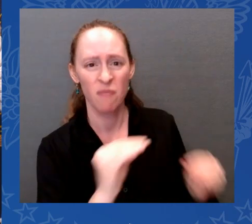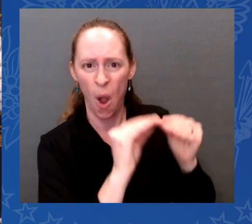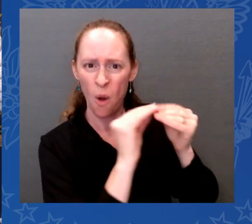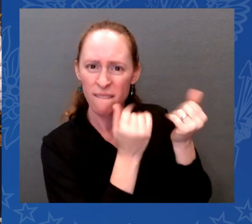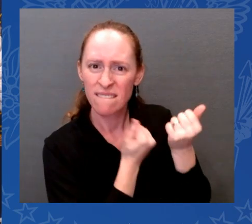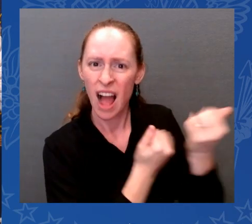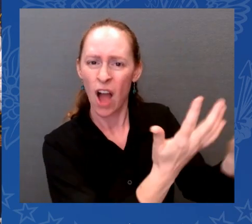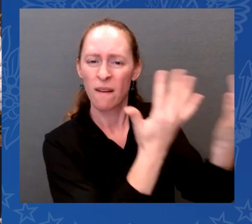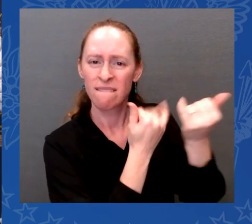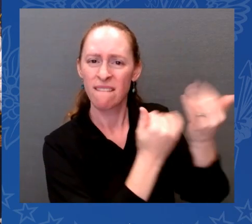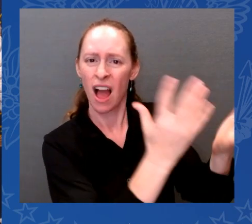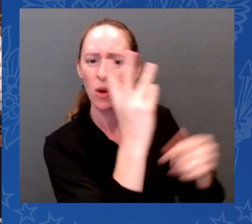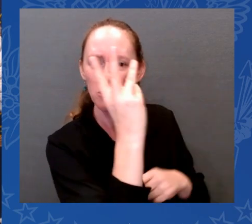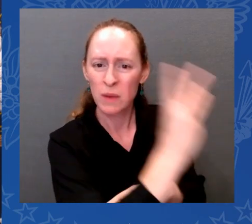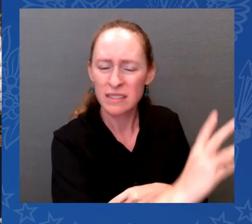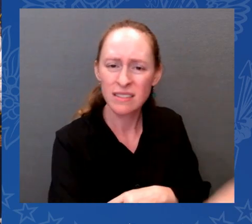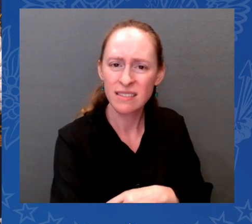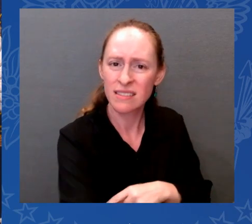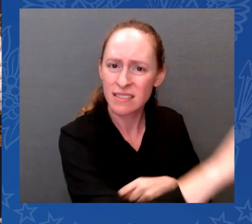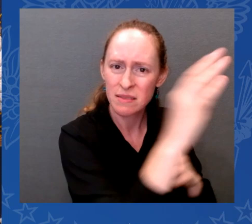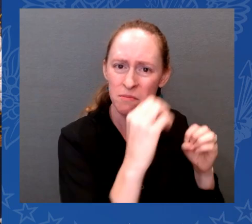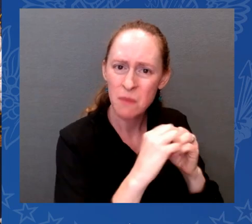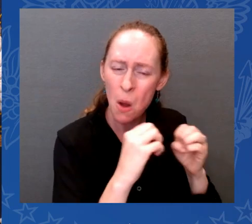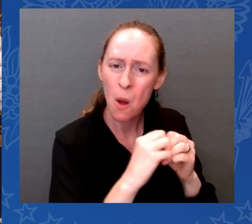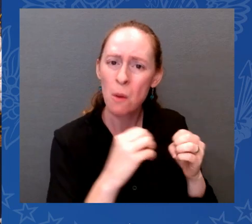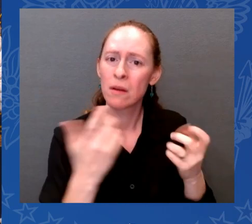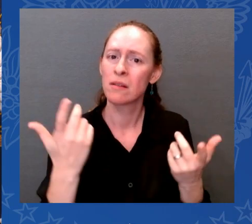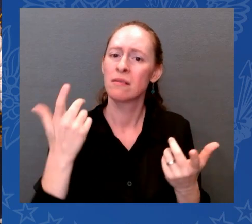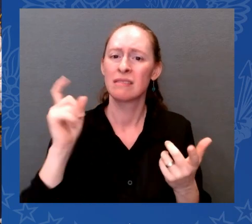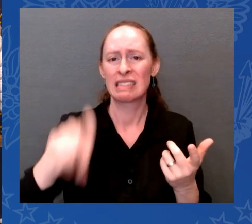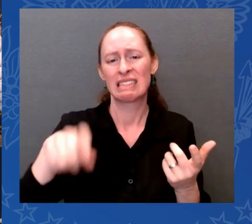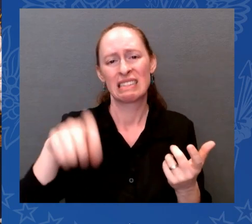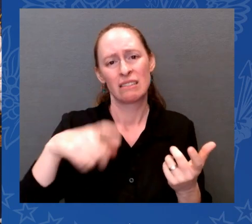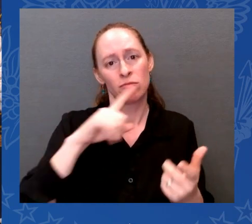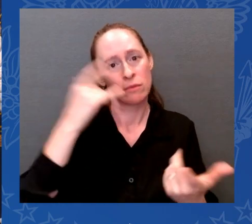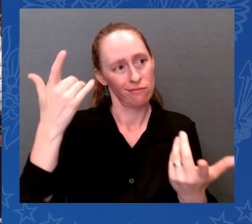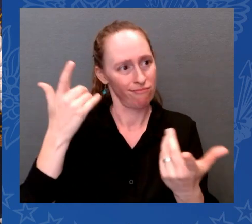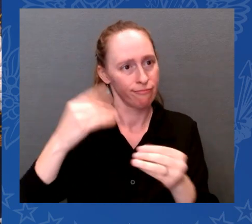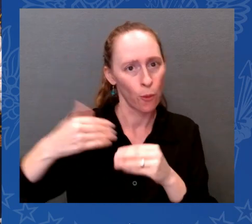in more to respond to the fires in the wildland urban interface